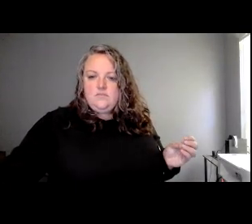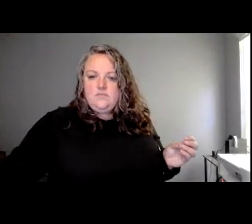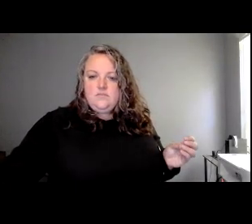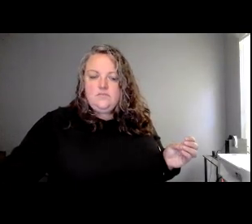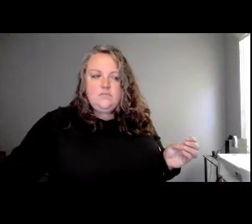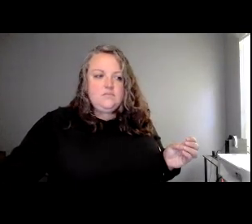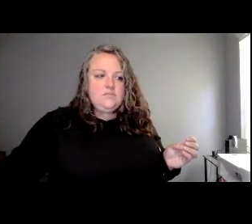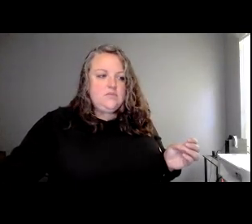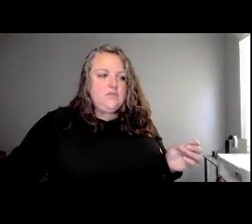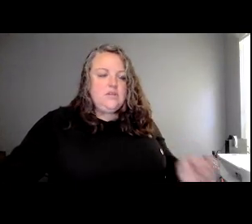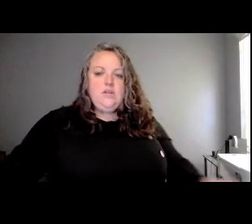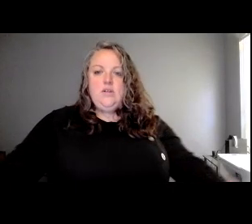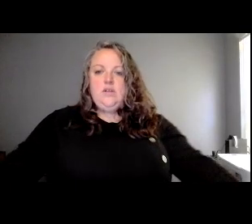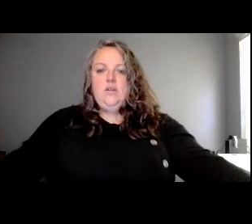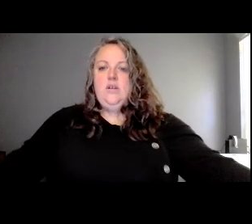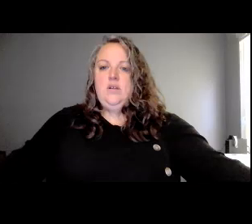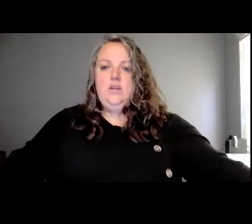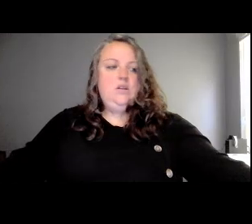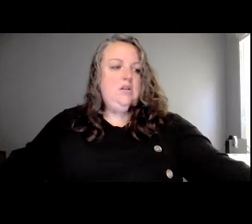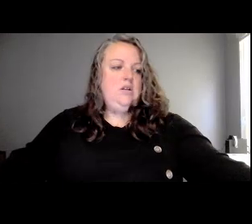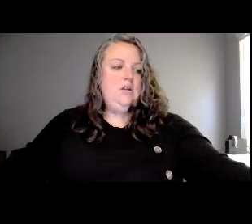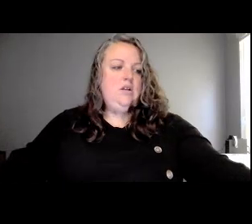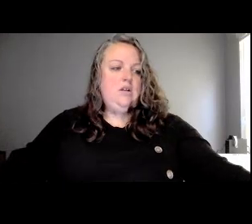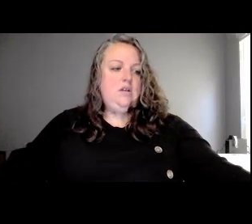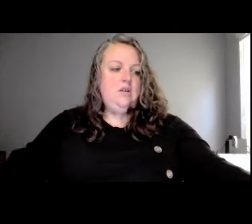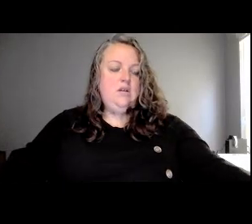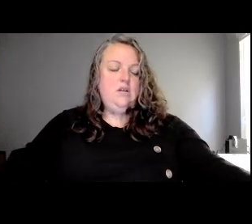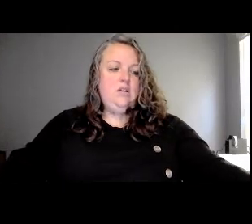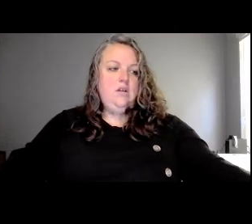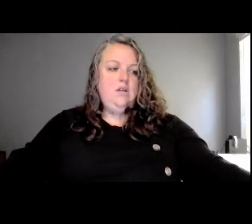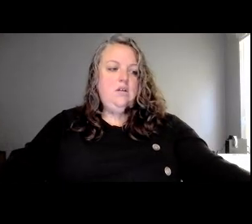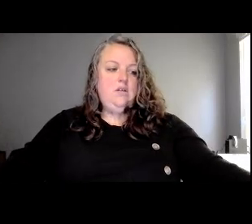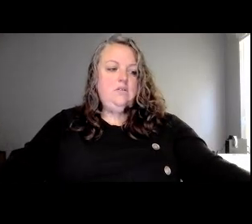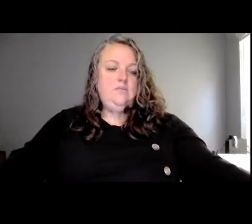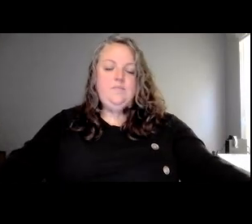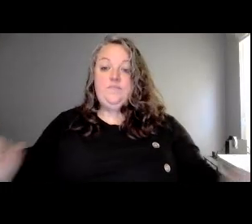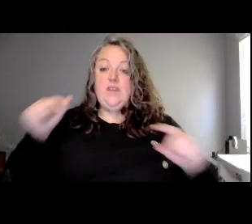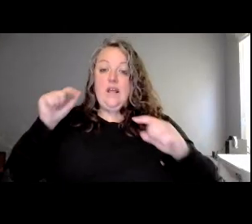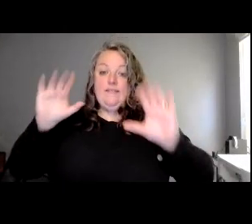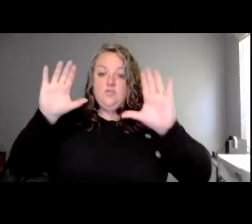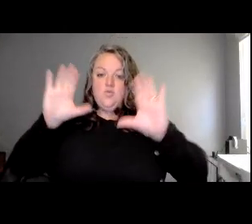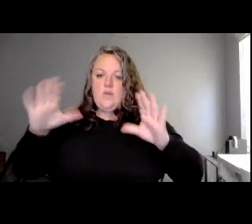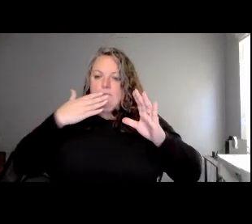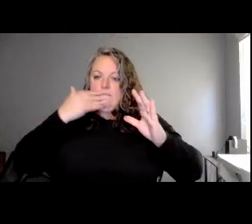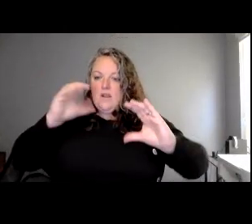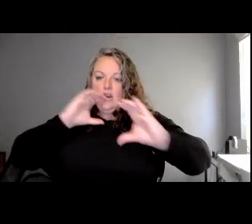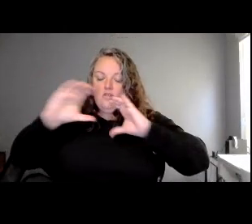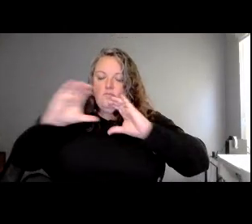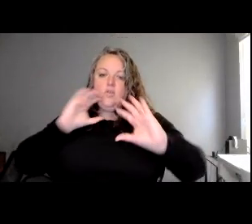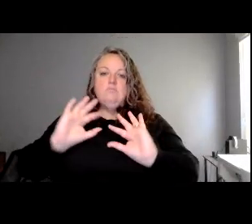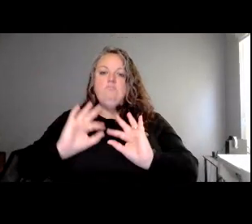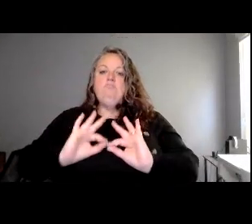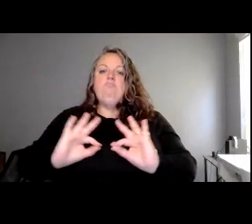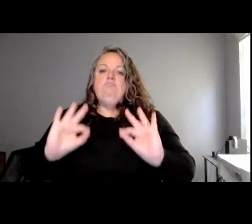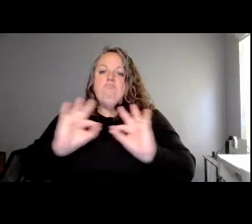This was definitely great. And you know, better communication is very important, especially when it comes to poor weather conditions and